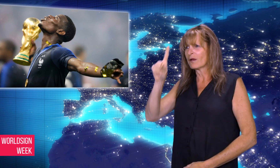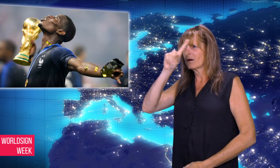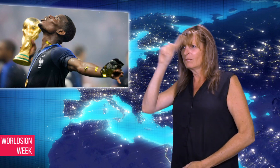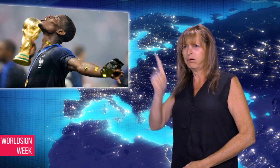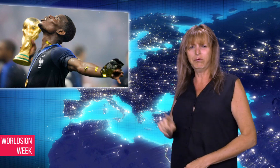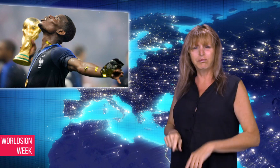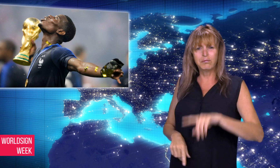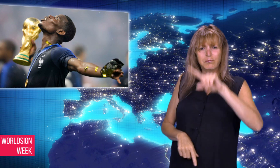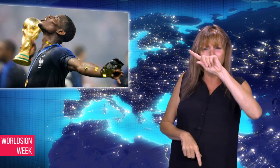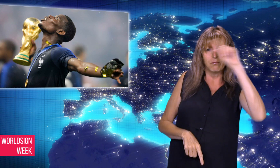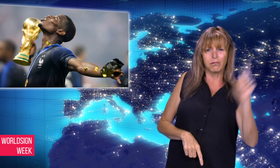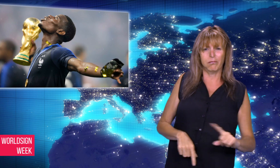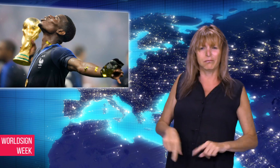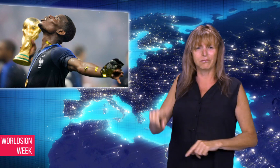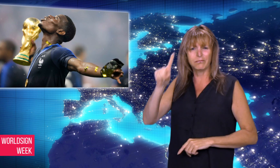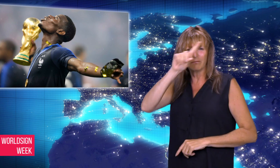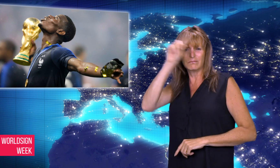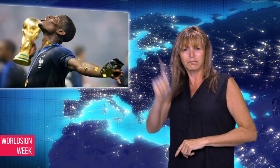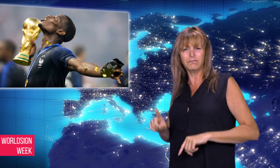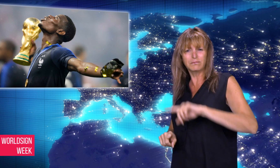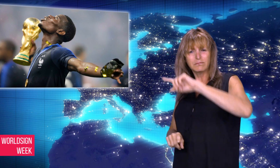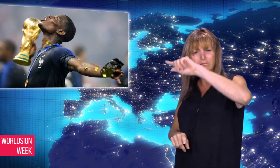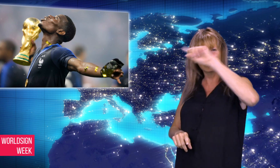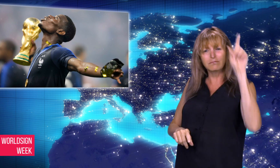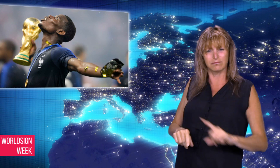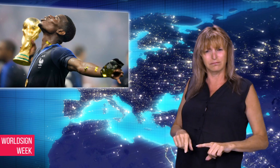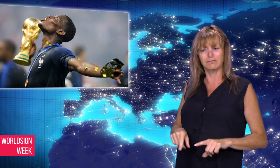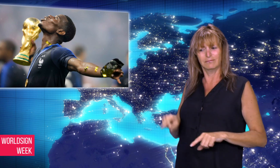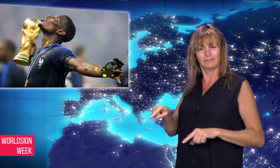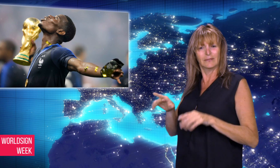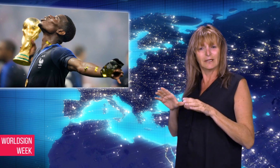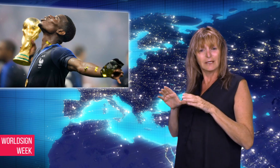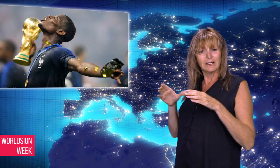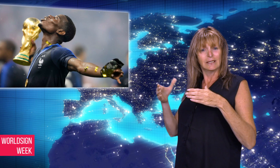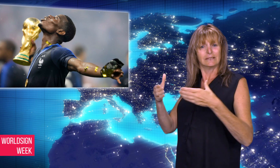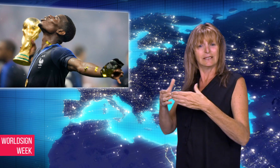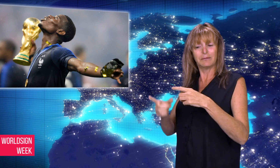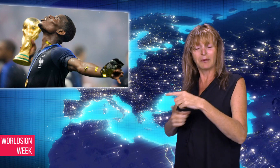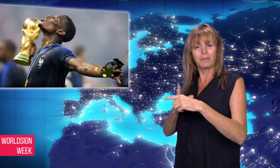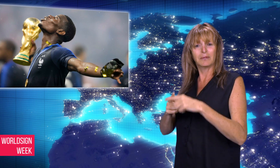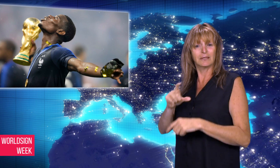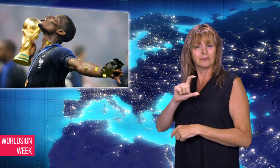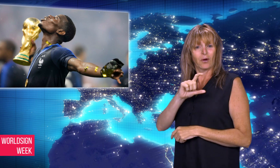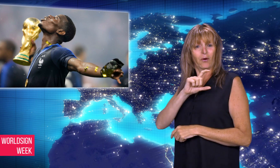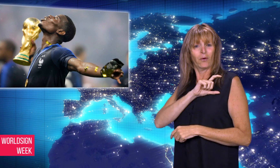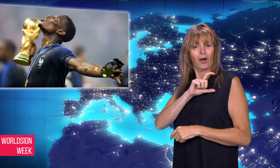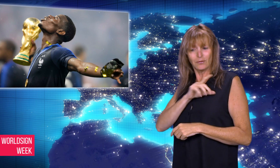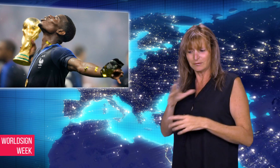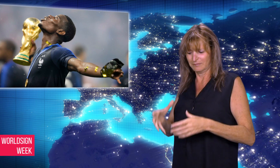going to be very proud. The World Cup,